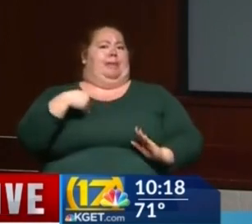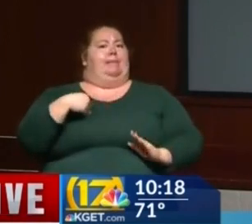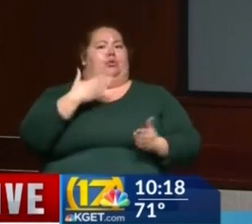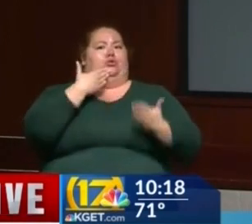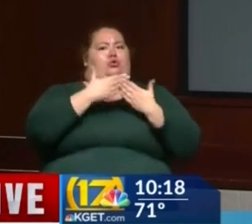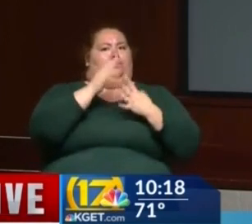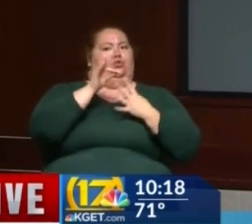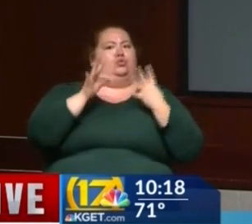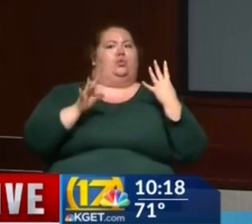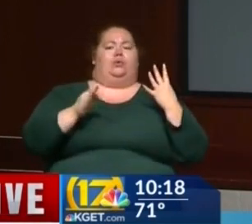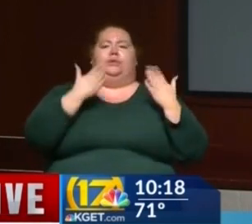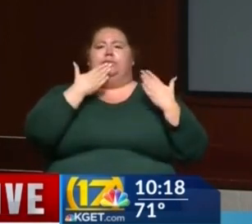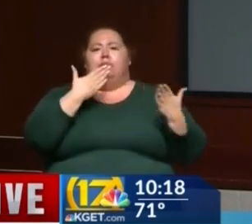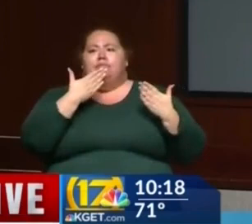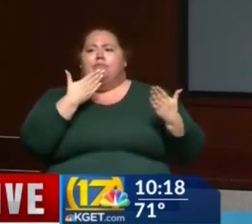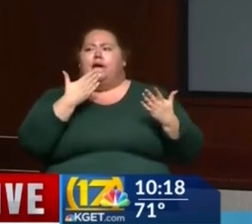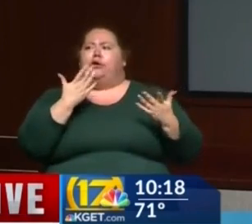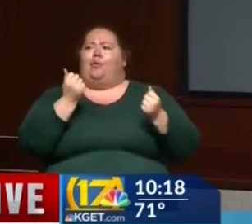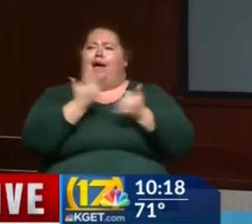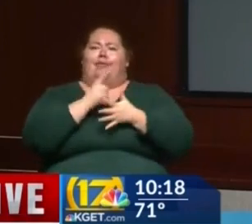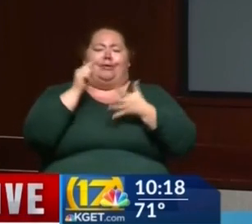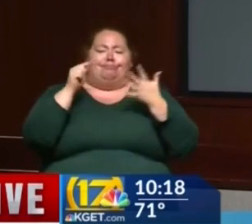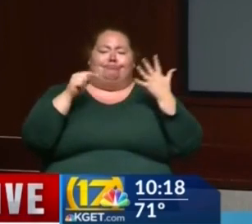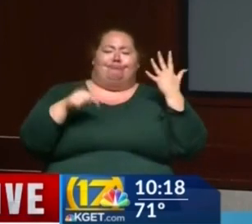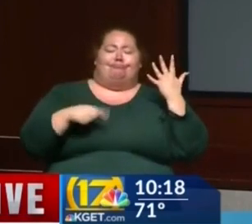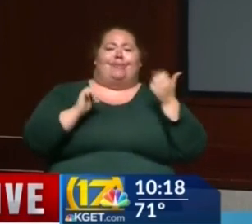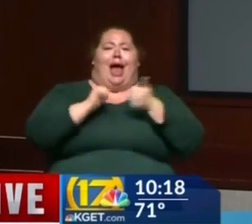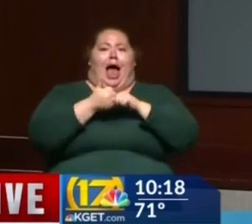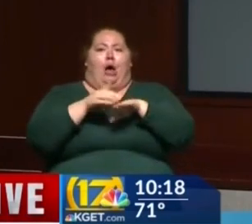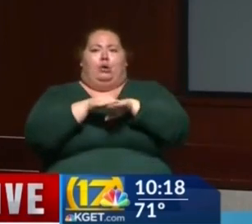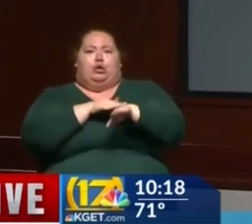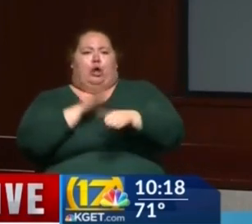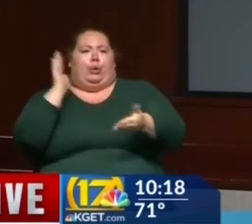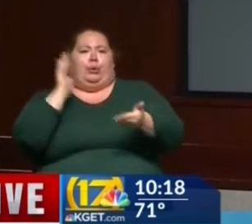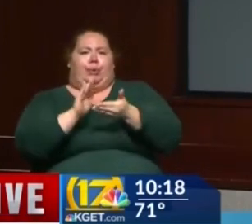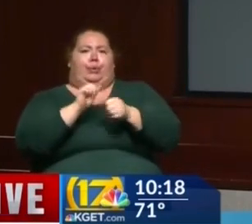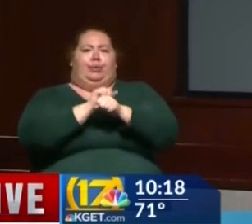PUBLIC HEALTH CHOICES I RESIDENTS CONTINUING TO MAKE